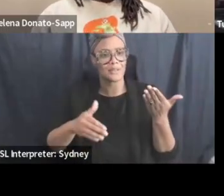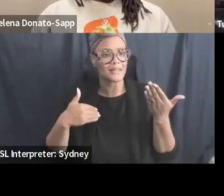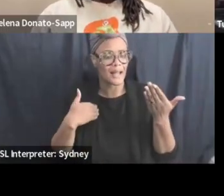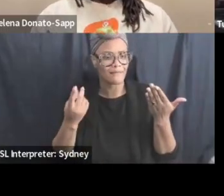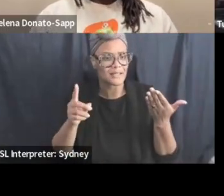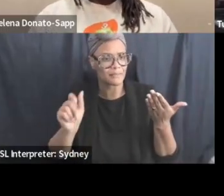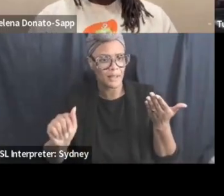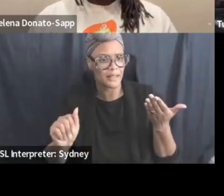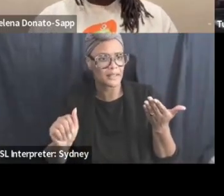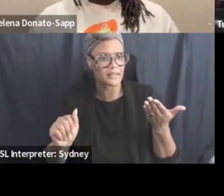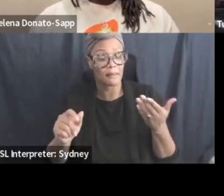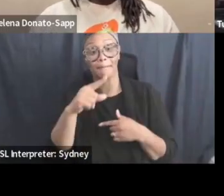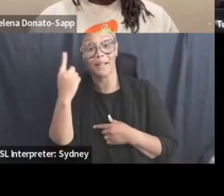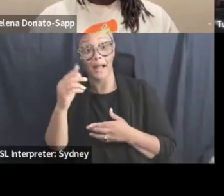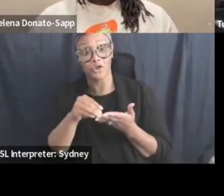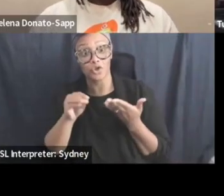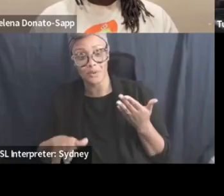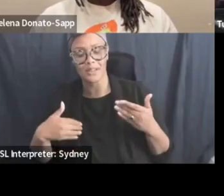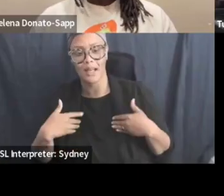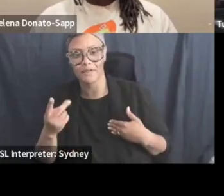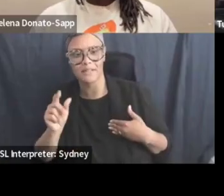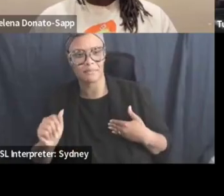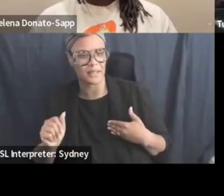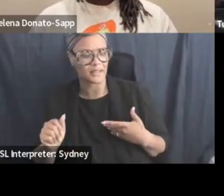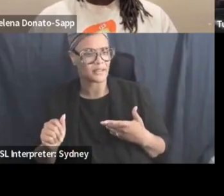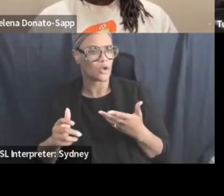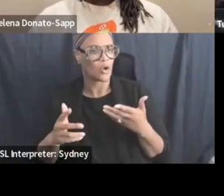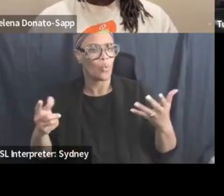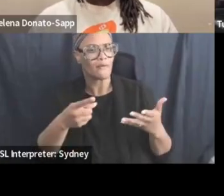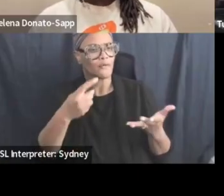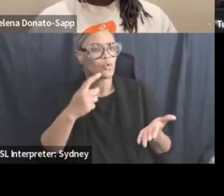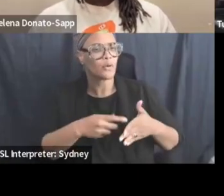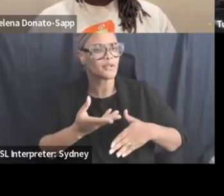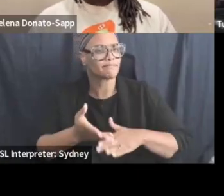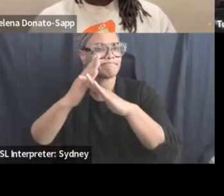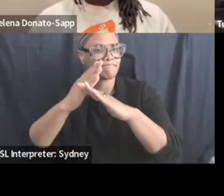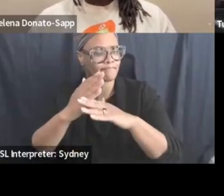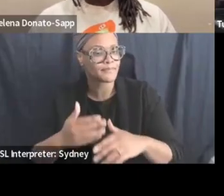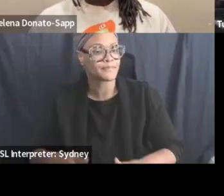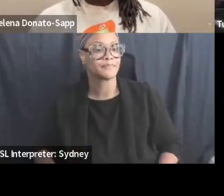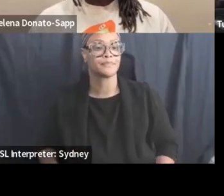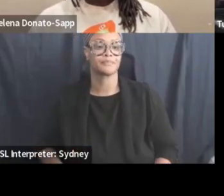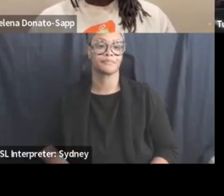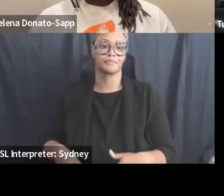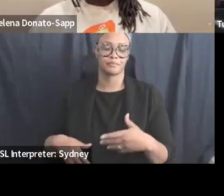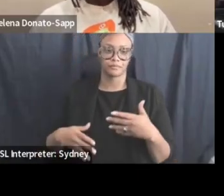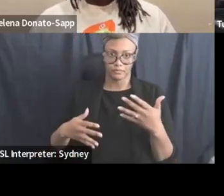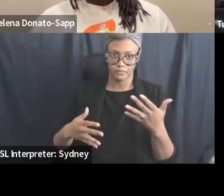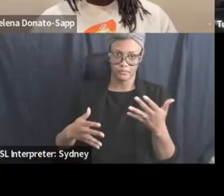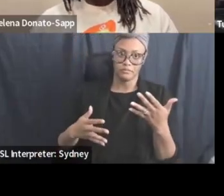Um, it is two sides of the same coin, but I would say that what gets in the way of supporting black